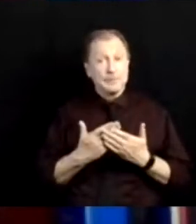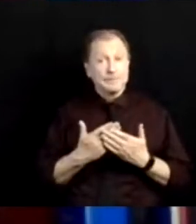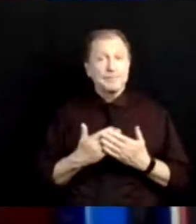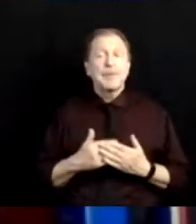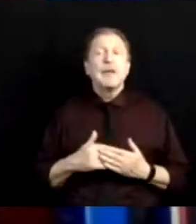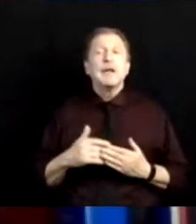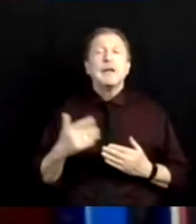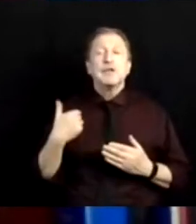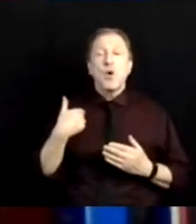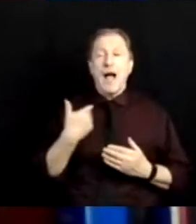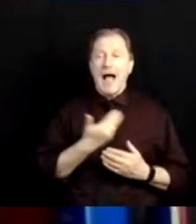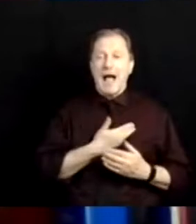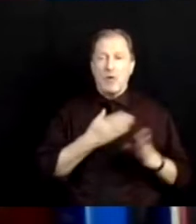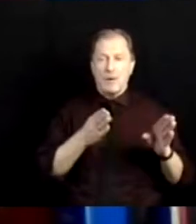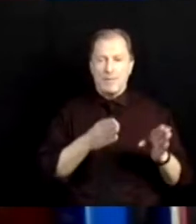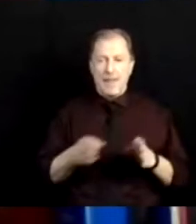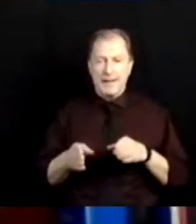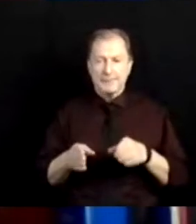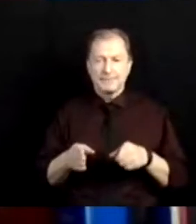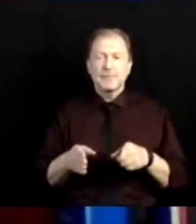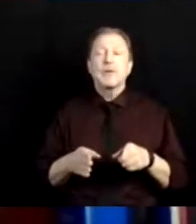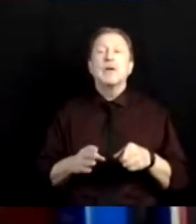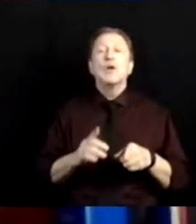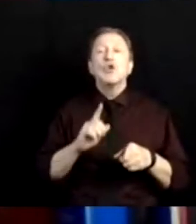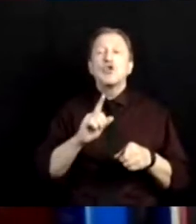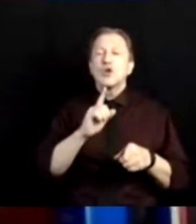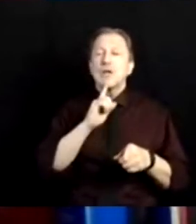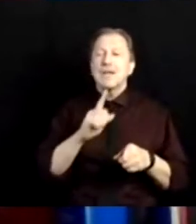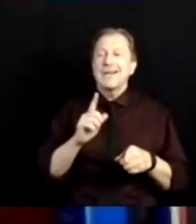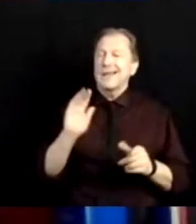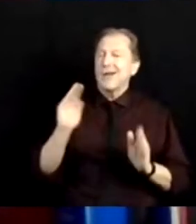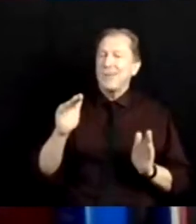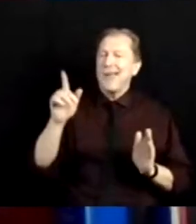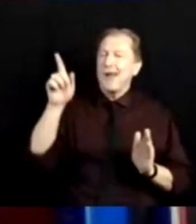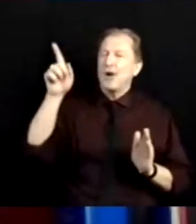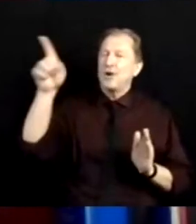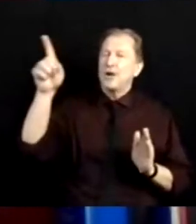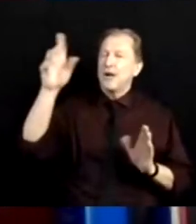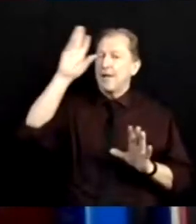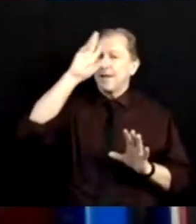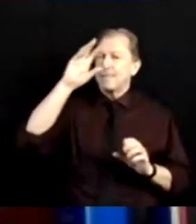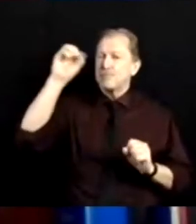EARLIER IN THIS CONVERSATION, IF WE HAD FOLLOWED THE GUIDELINES THAT WERE SET IN THE WHITE HOUSE